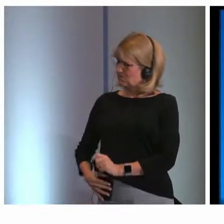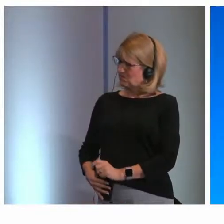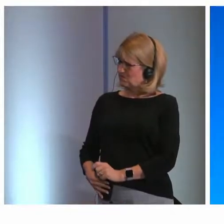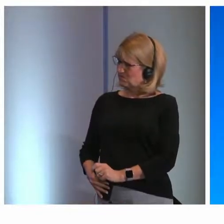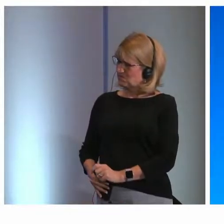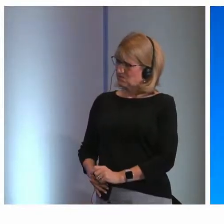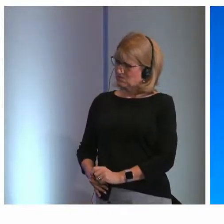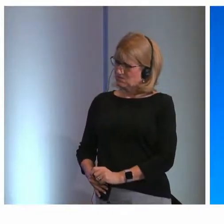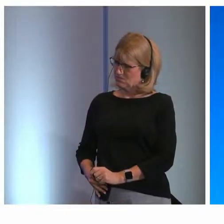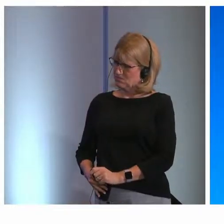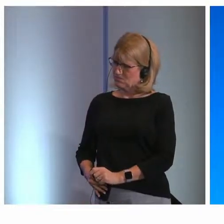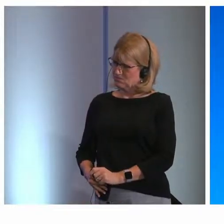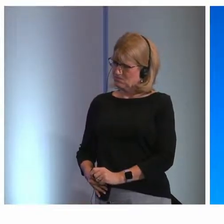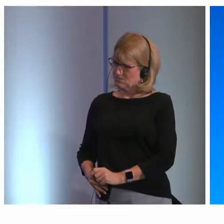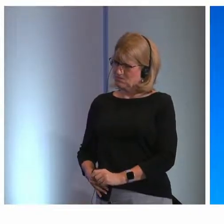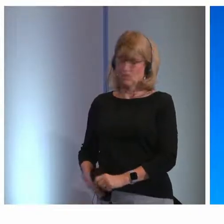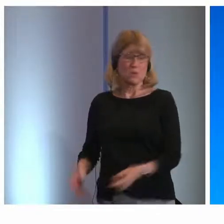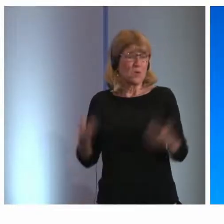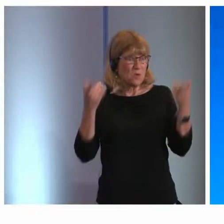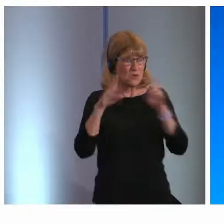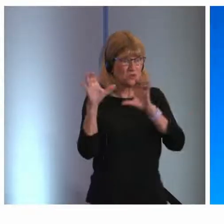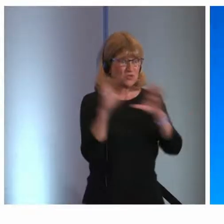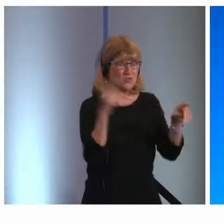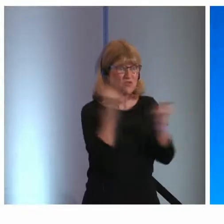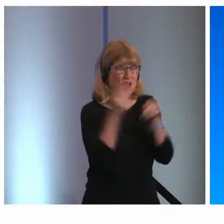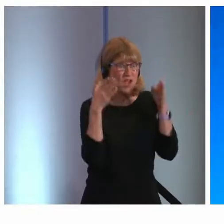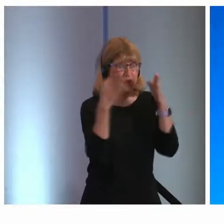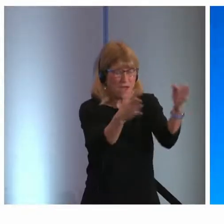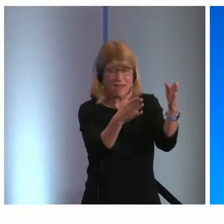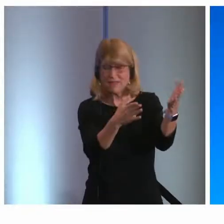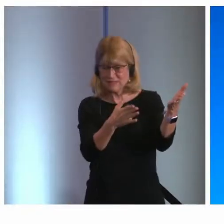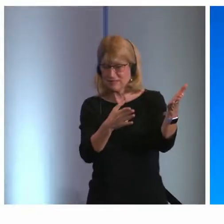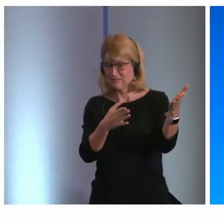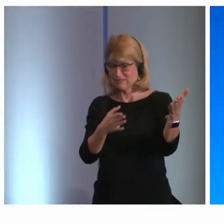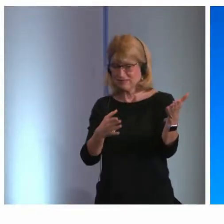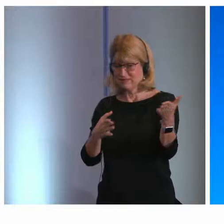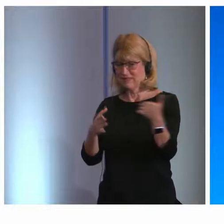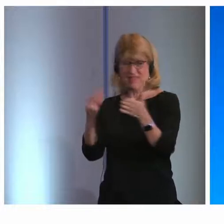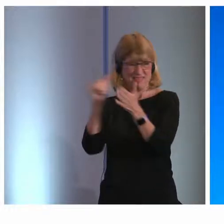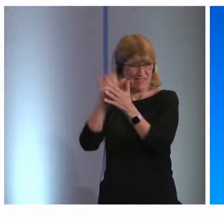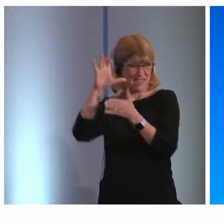[ON VIDEO] Tari Hartman Squire: All right!